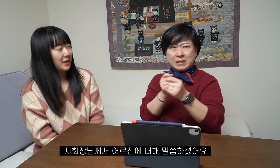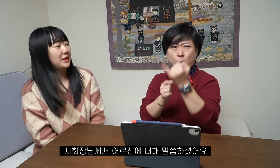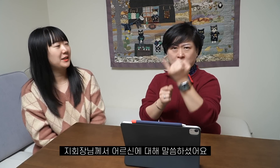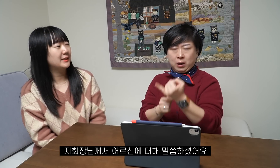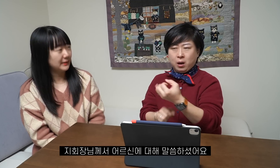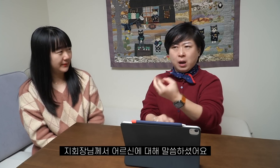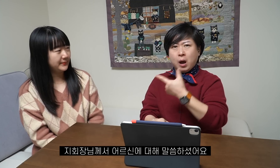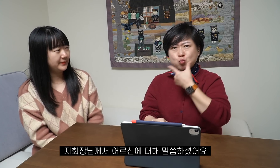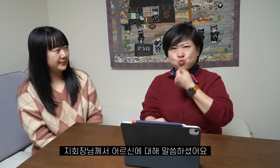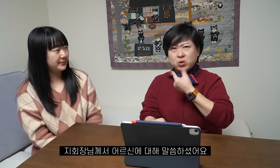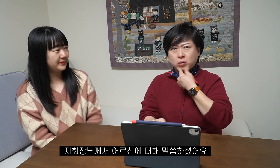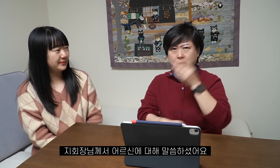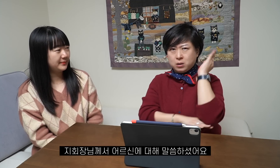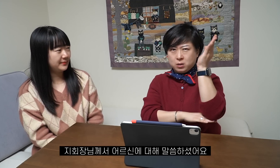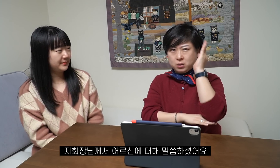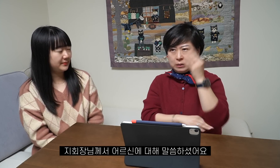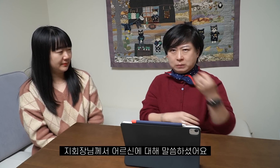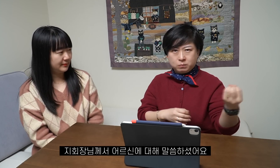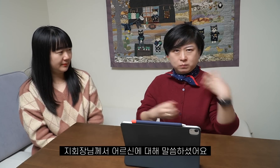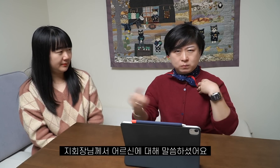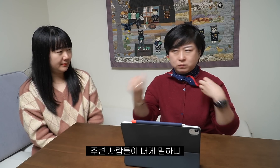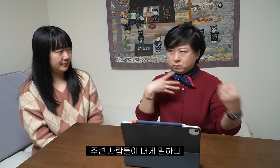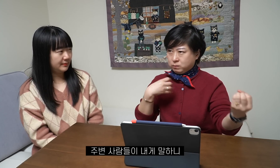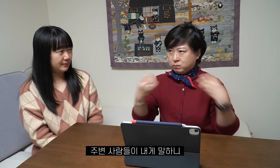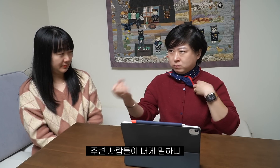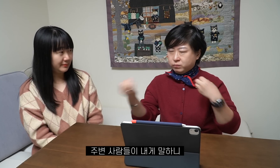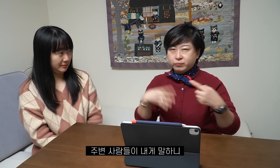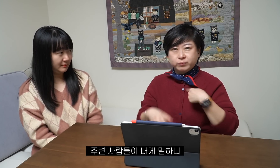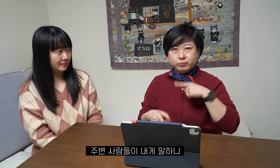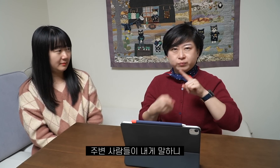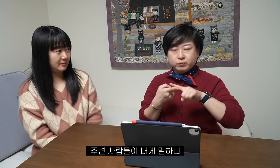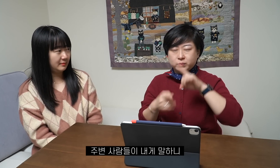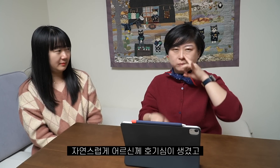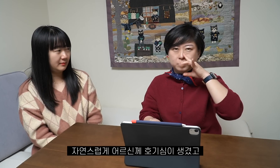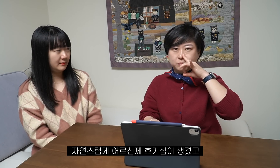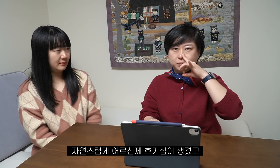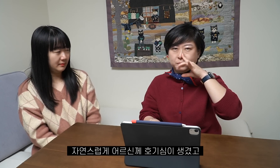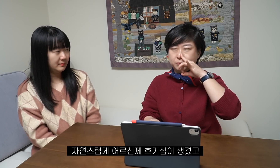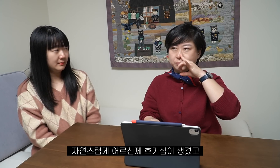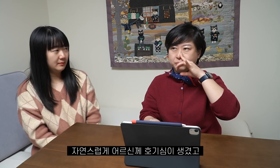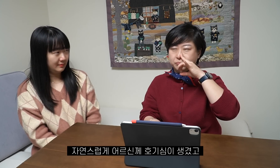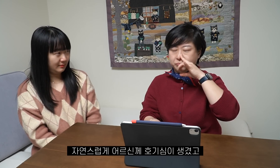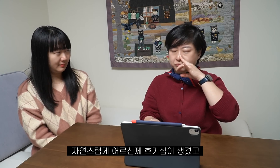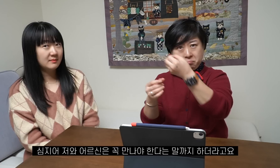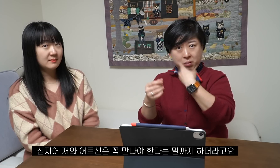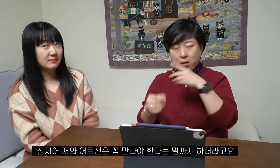spoke about the elderly. When people around me told me, naturally, I became curious about the elderly,